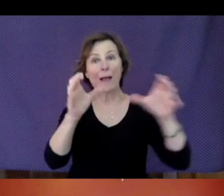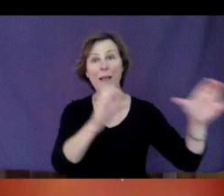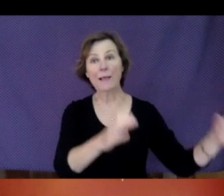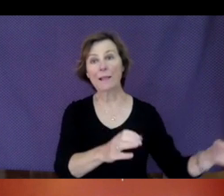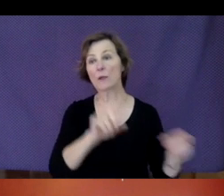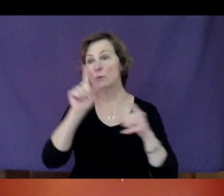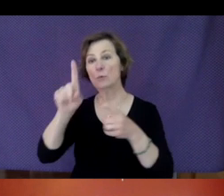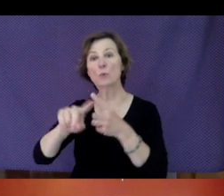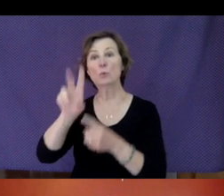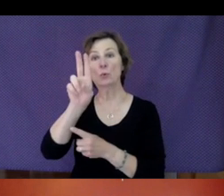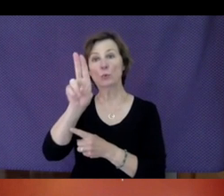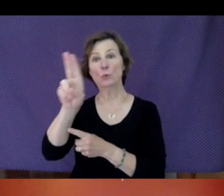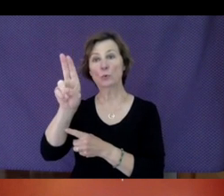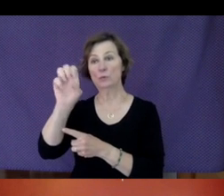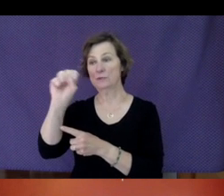Uusalem.org to find the link